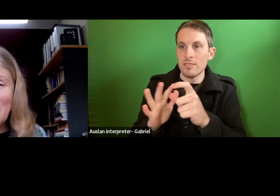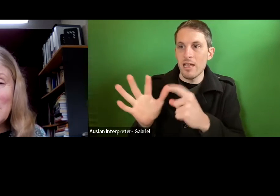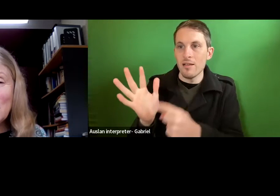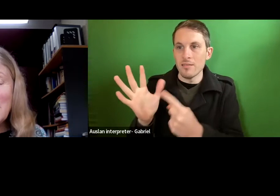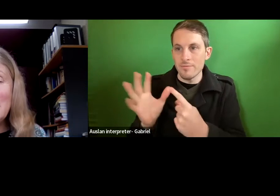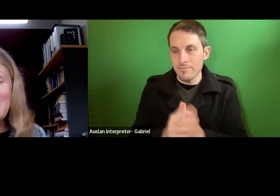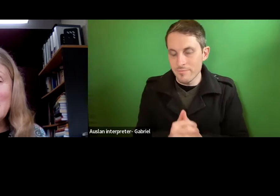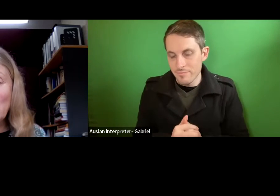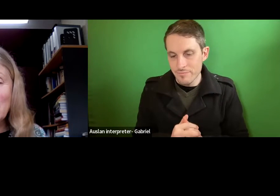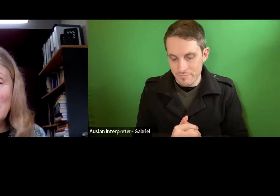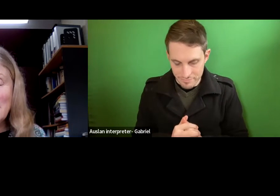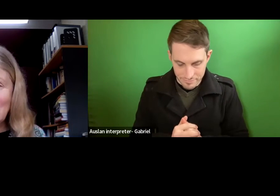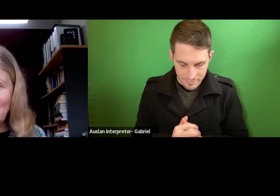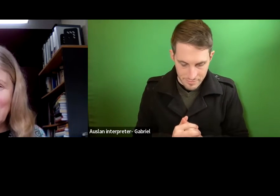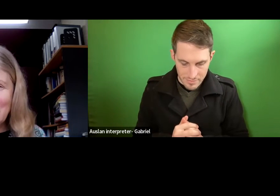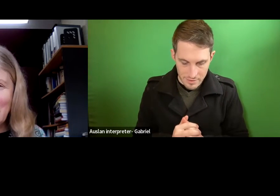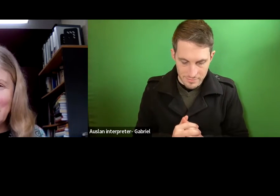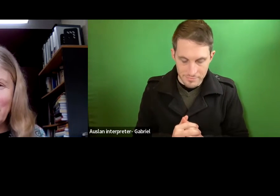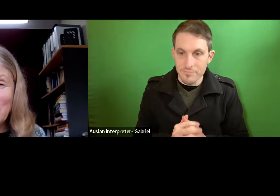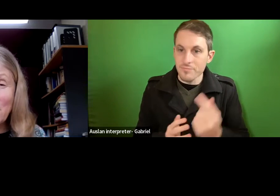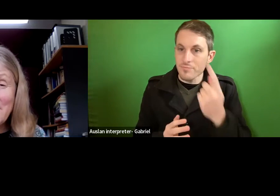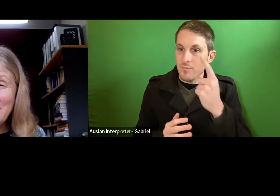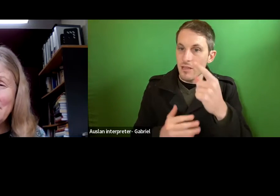And we look at this processes including data from screening,